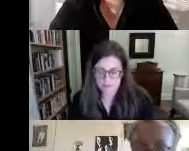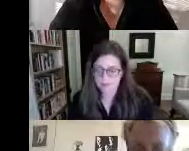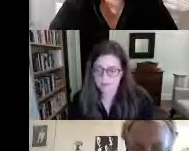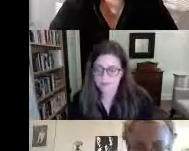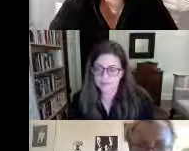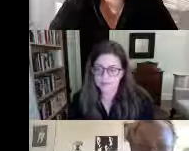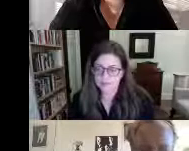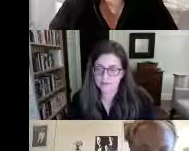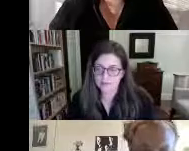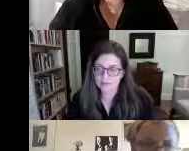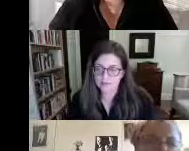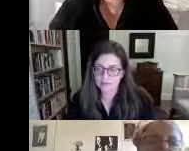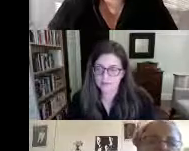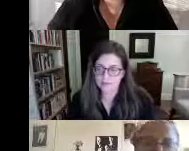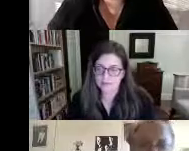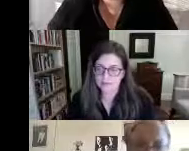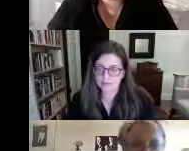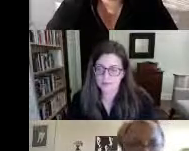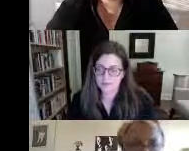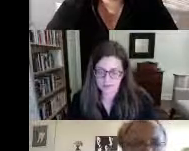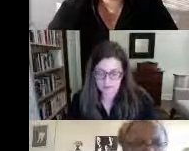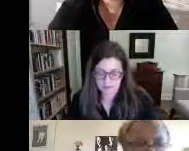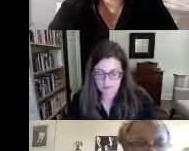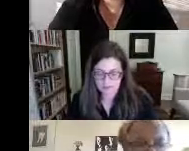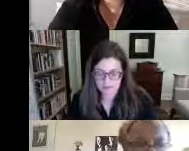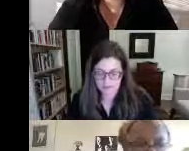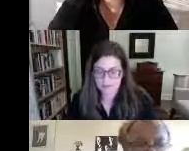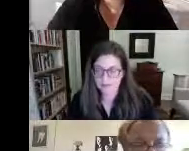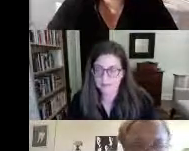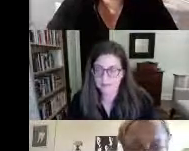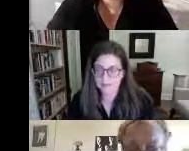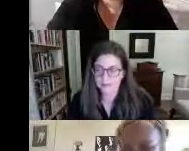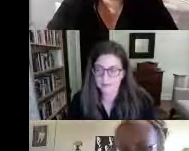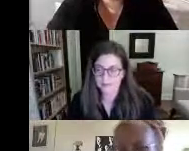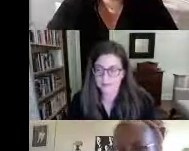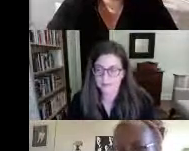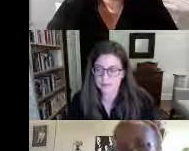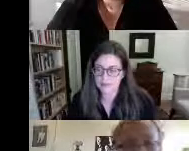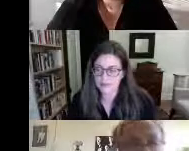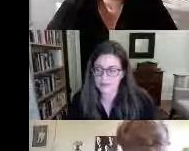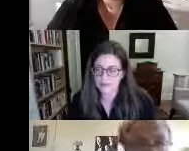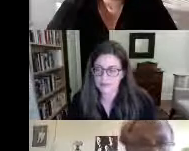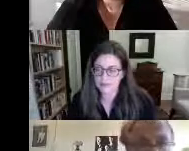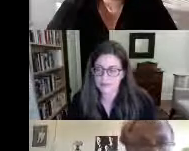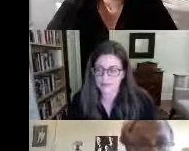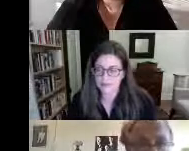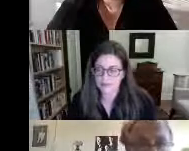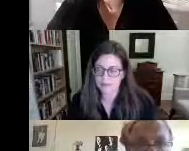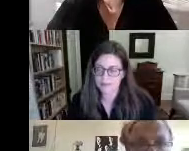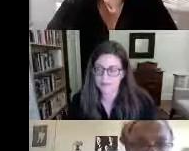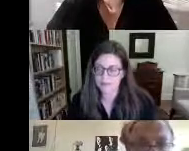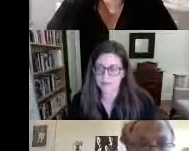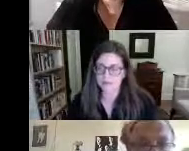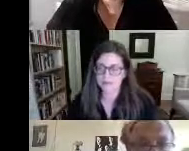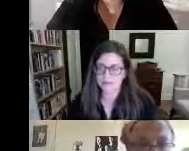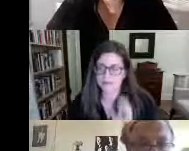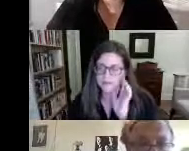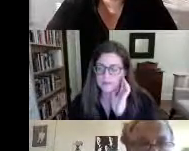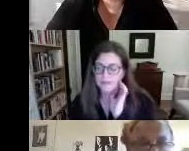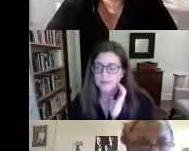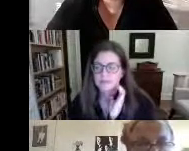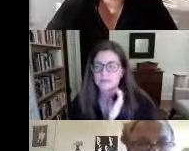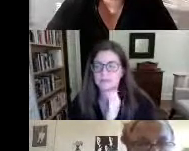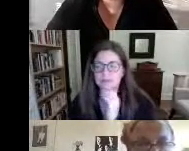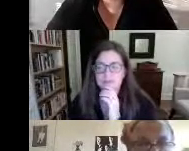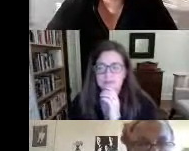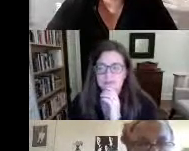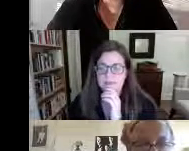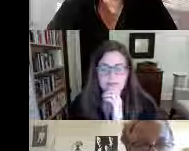I am constantly trying to pull from the past, the goal from the past. if you will run the next two